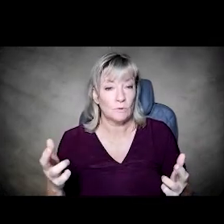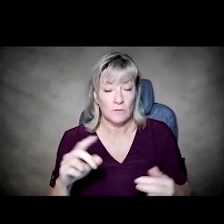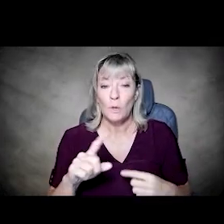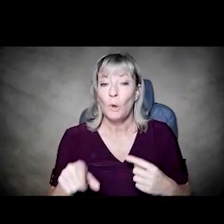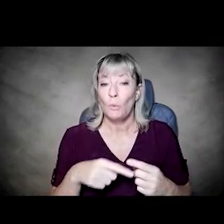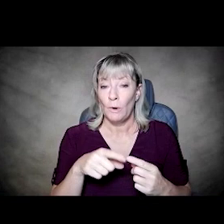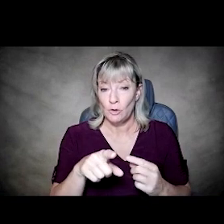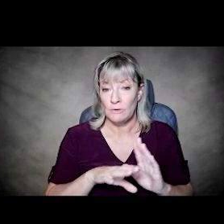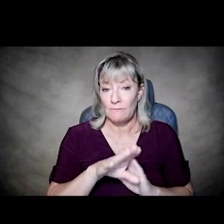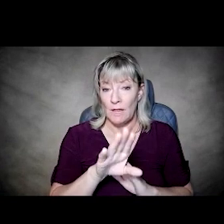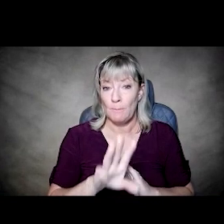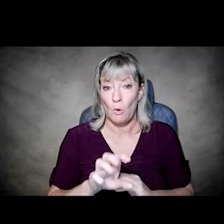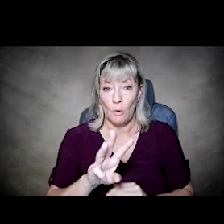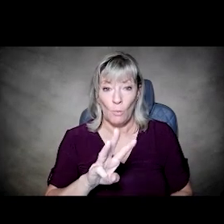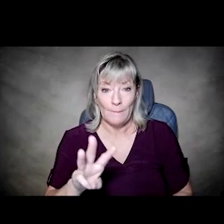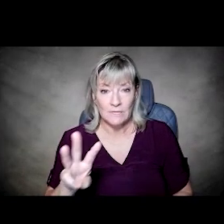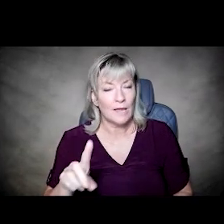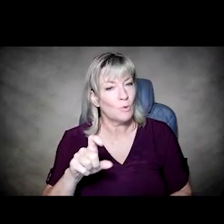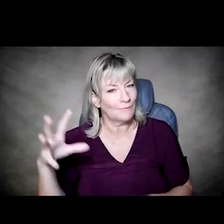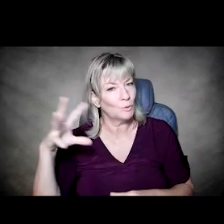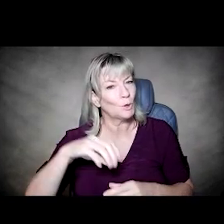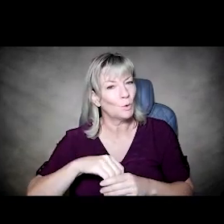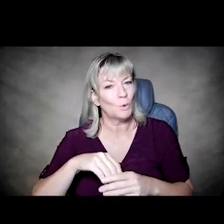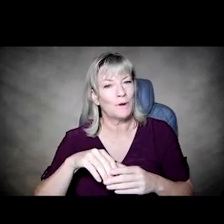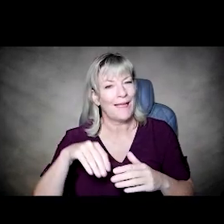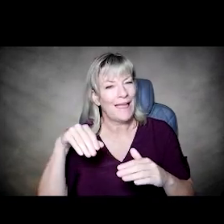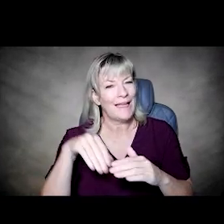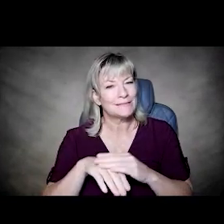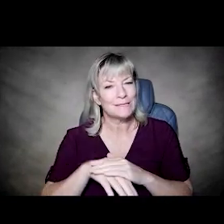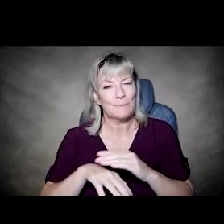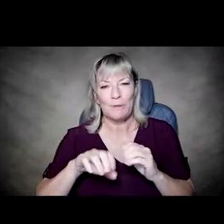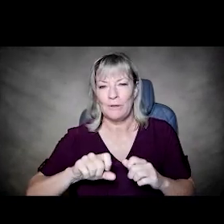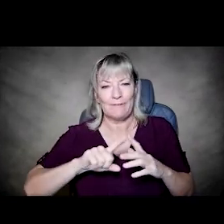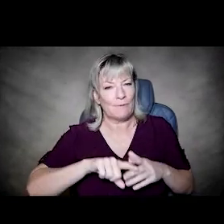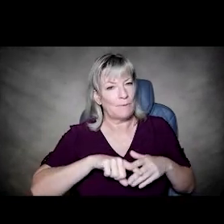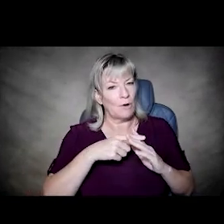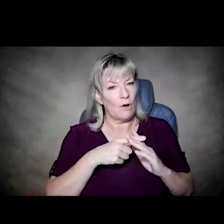When developing your website, you need to factor in accessibility from the start. Having